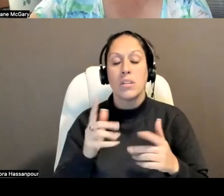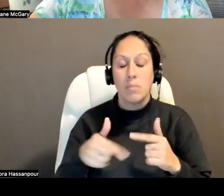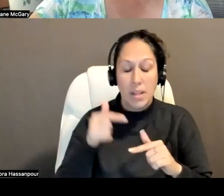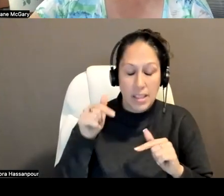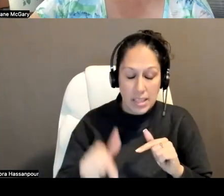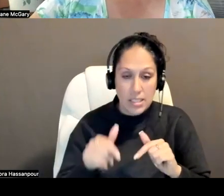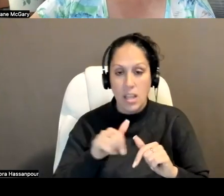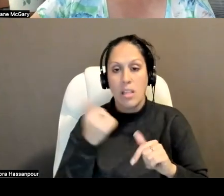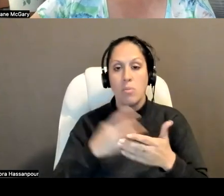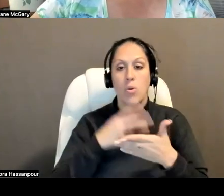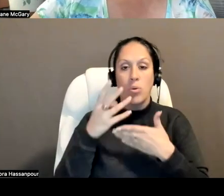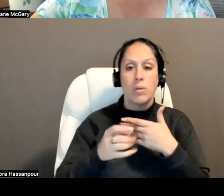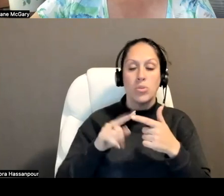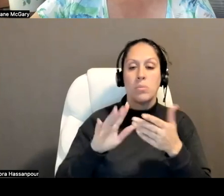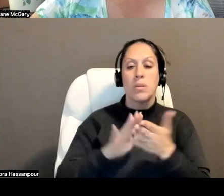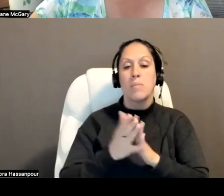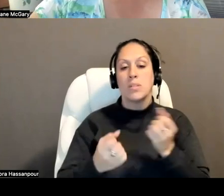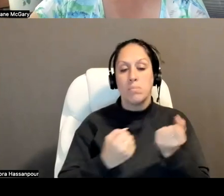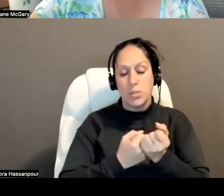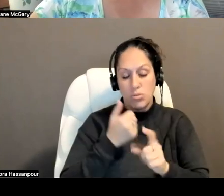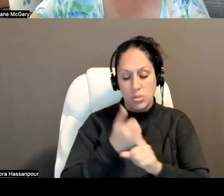our other programs, or to become a sponsor yourself, please email us at